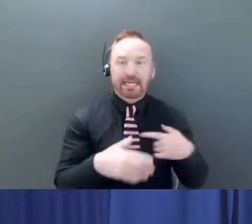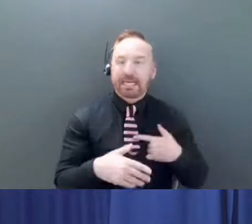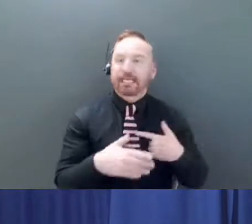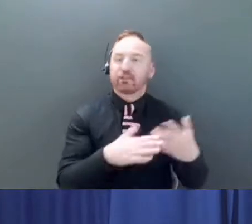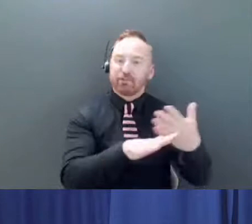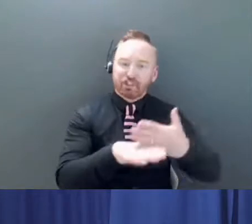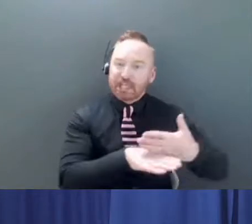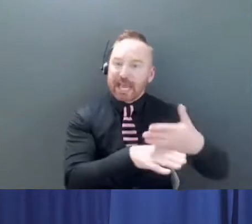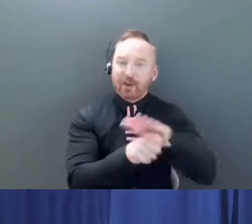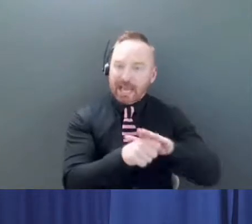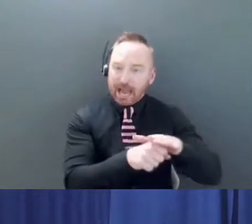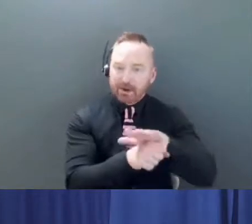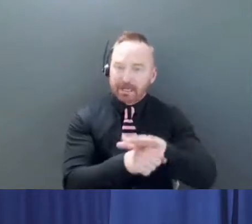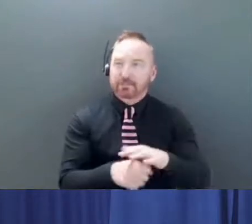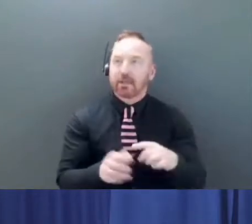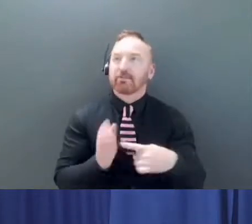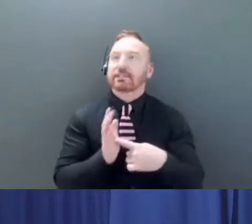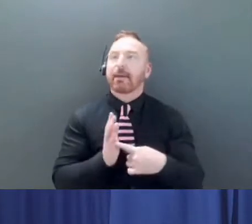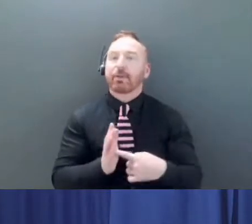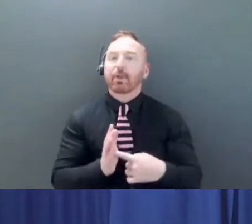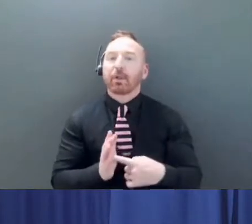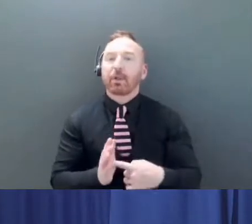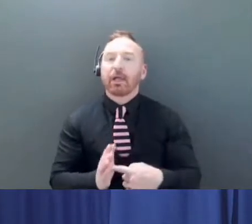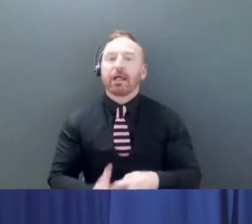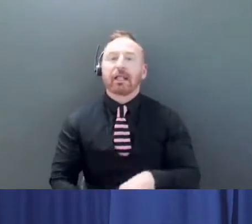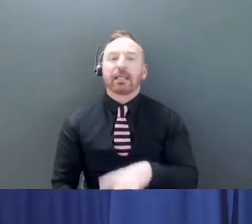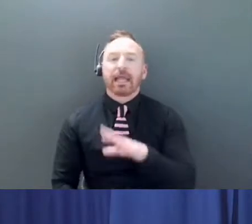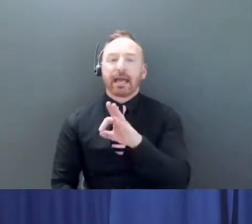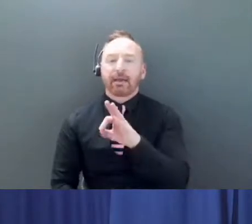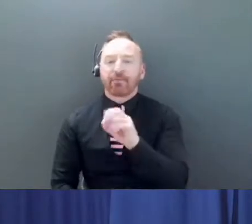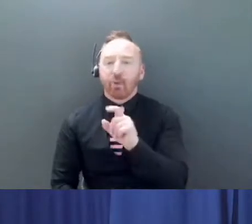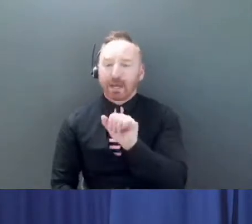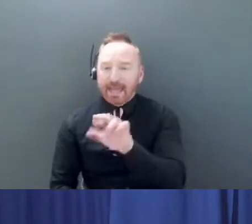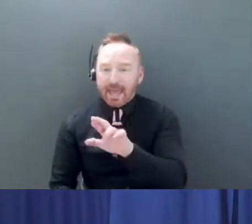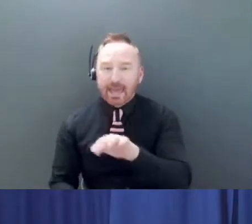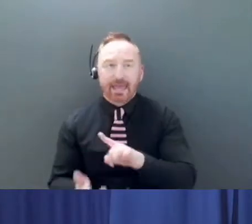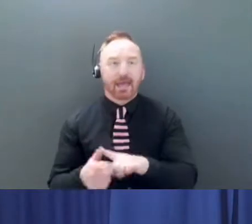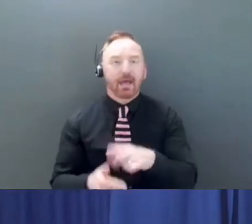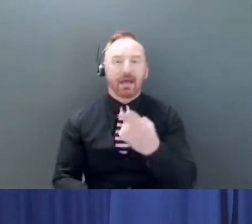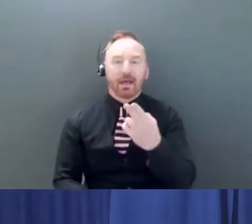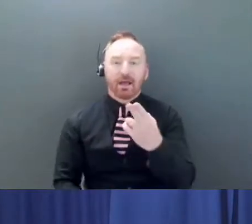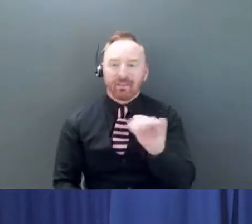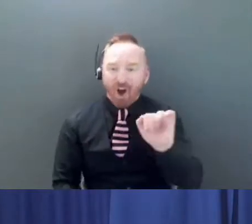such as the foyer and the hallways on the buses. Is that correct? Yeah.